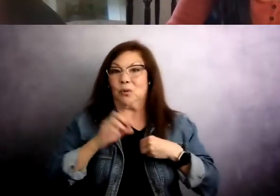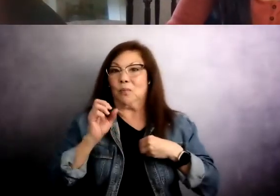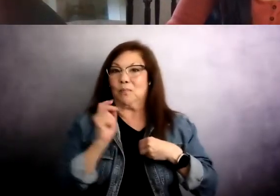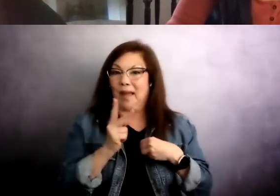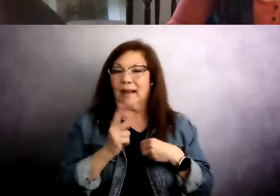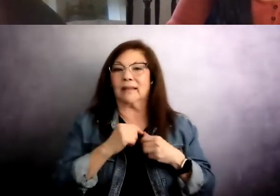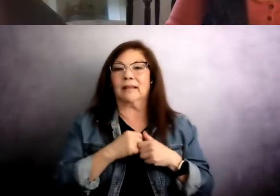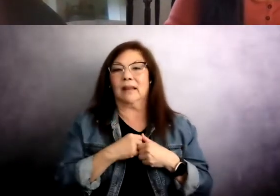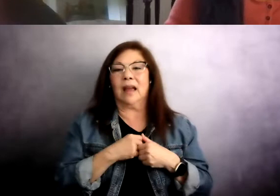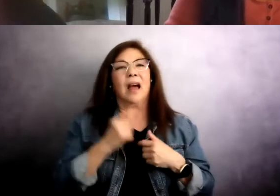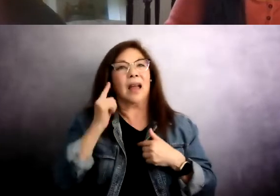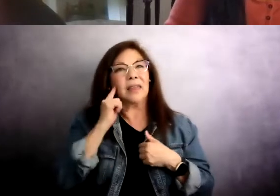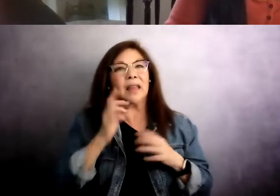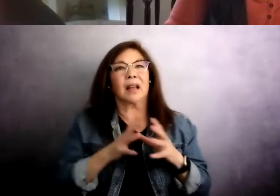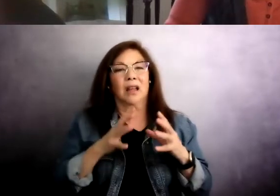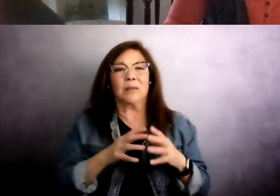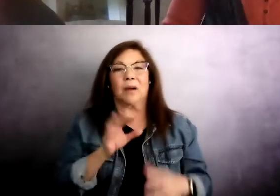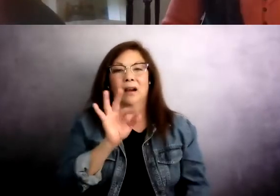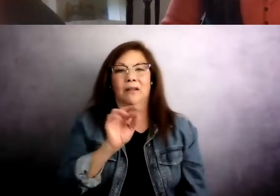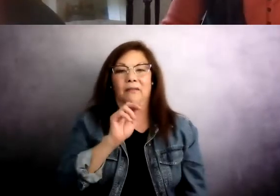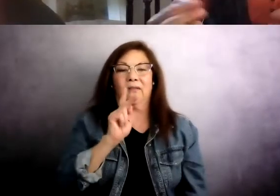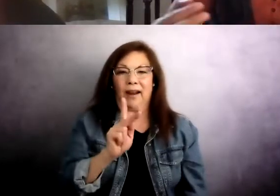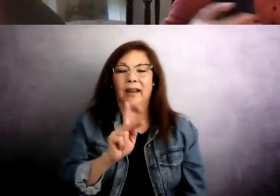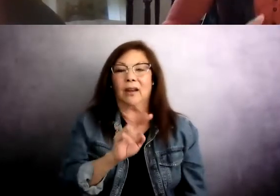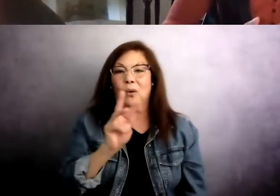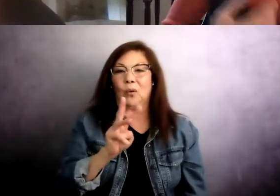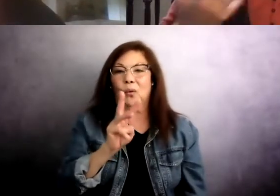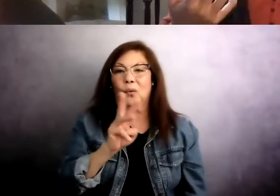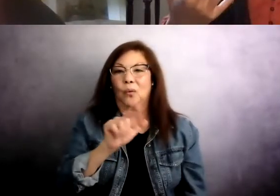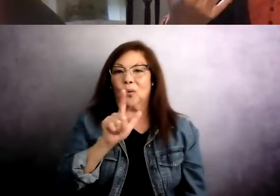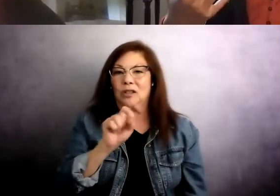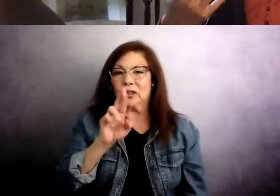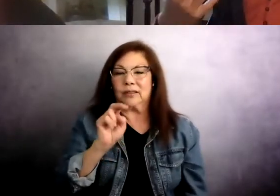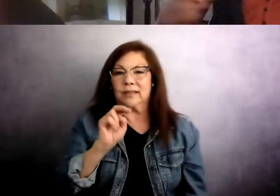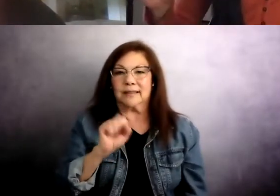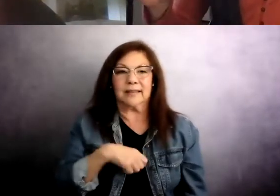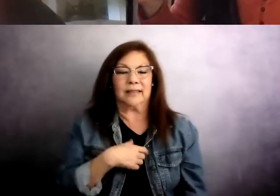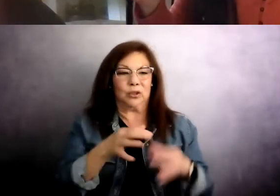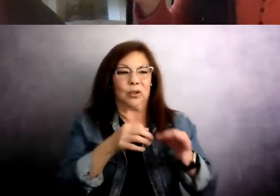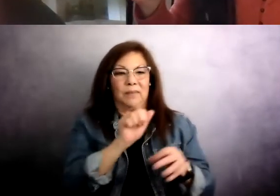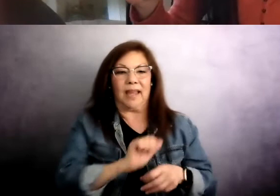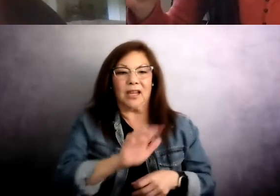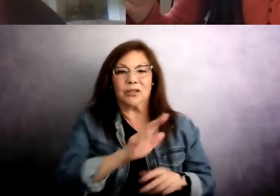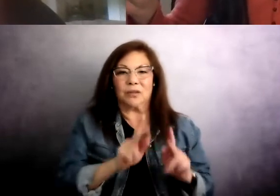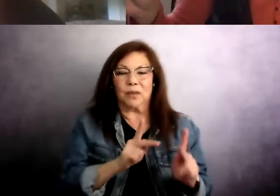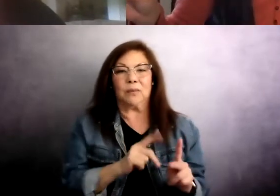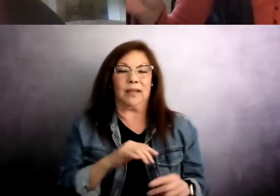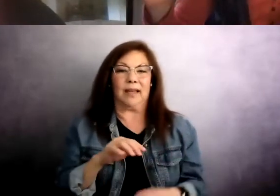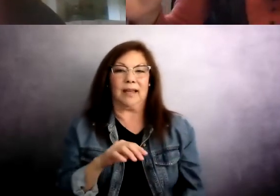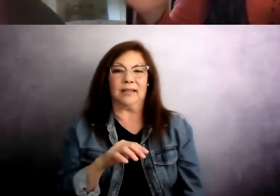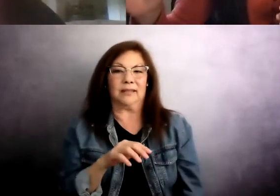I think a lot about how Frank describes Asian people as junior partners to white supremacy,